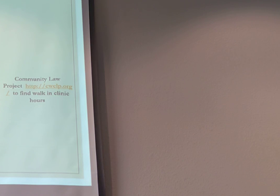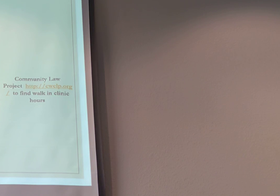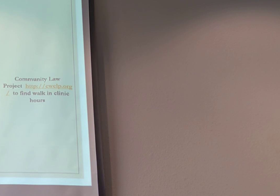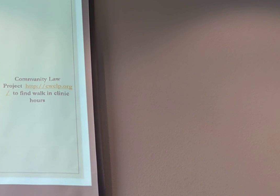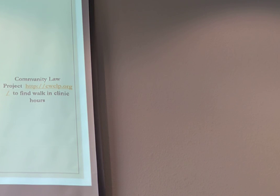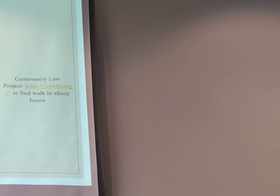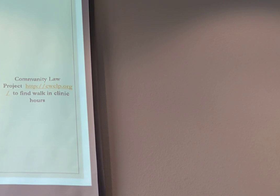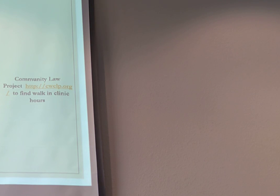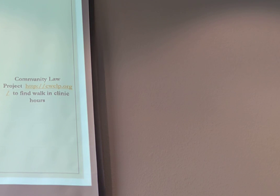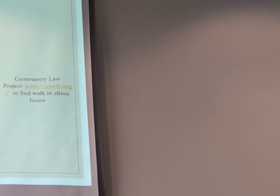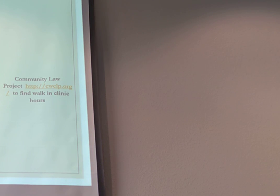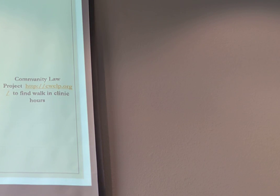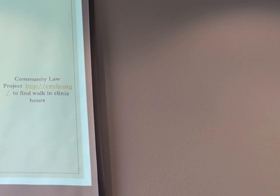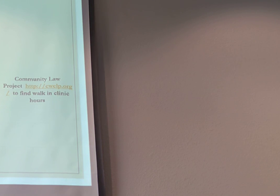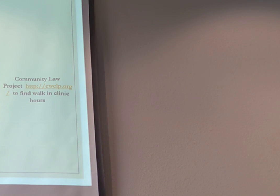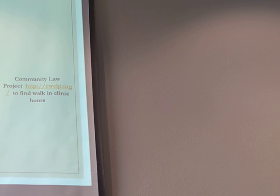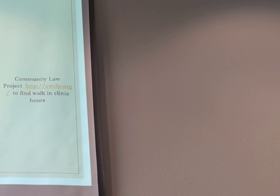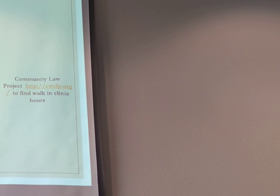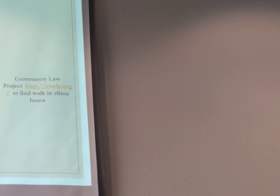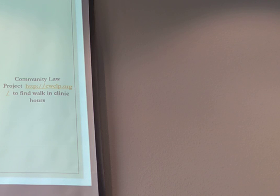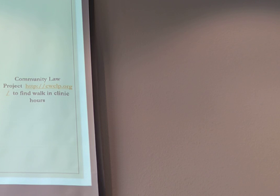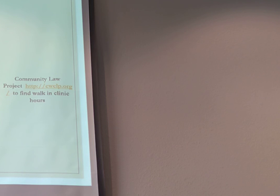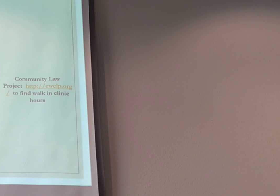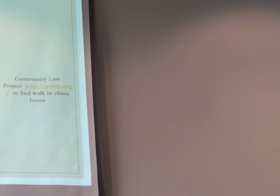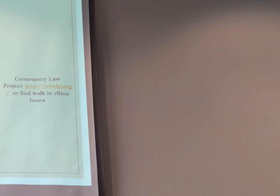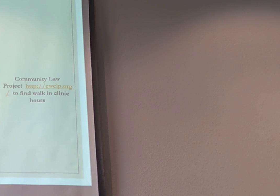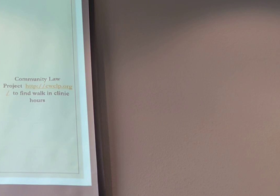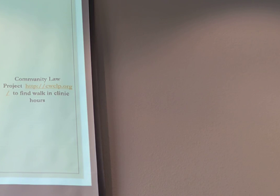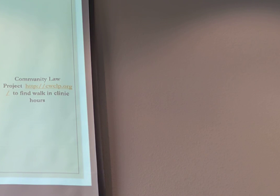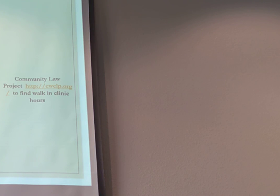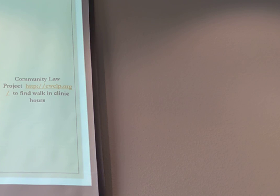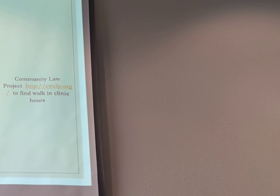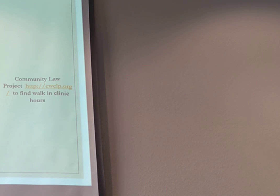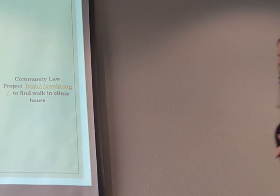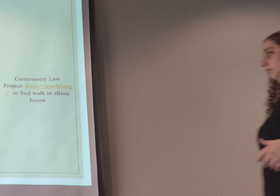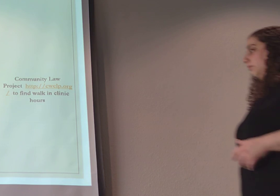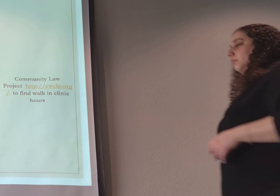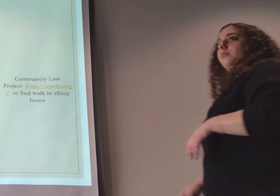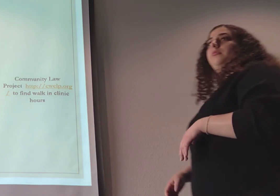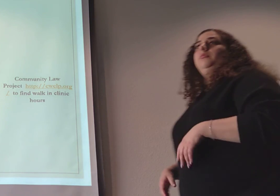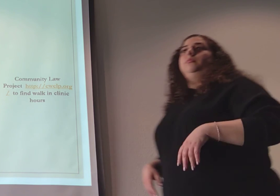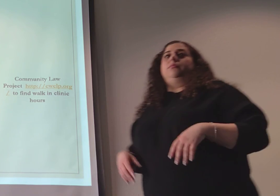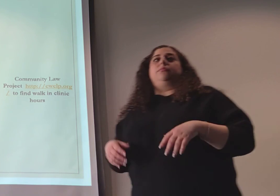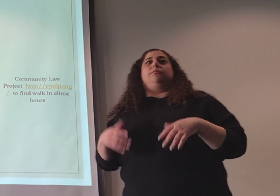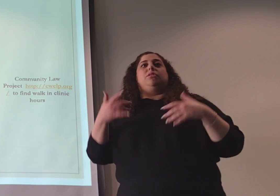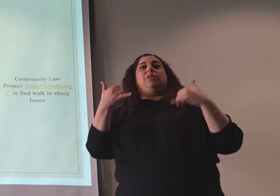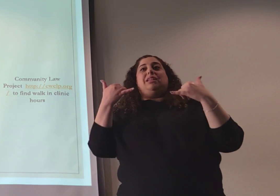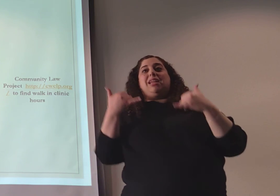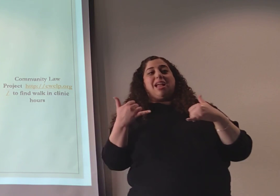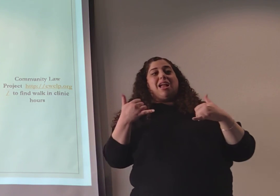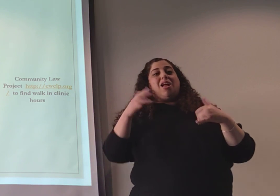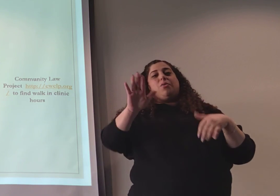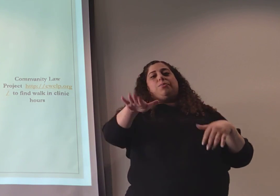Thank you everyone for attending today. I really appreciate everyone coming out. Thank you for the presentations.